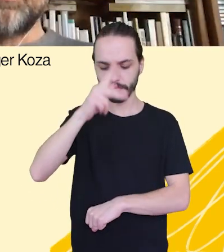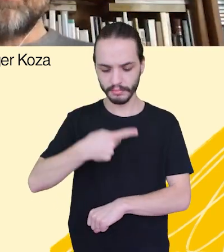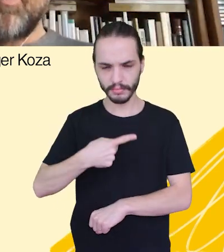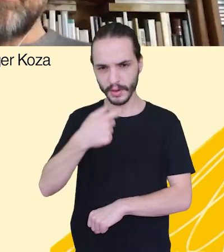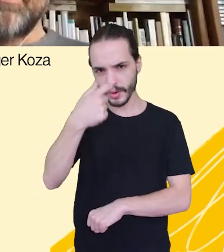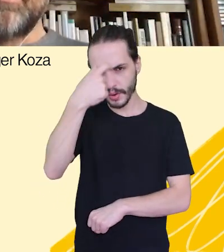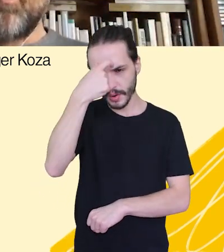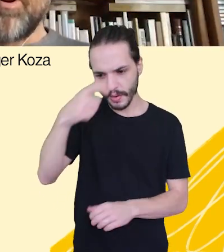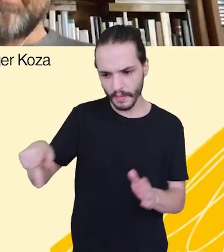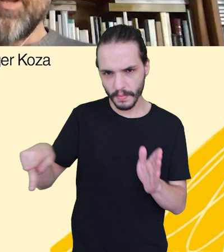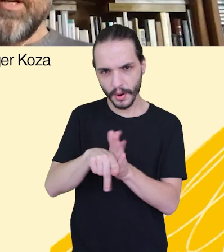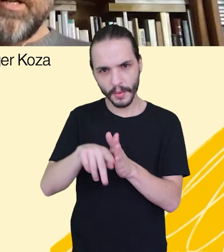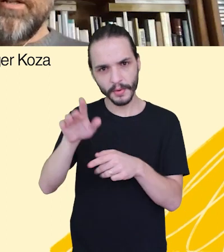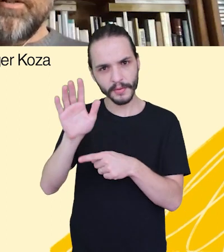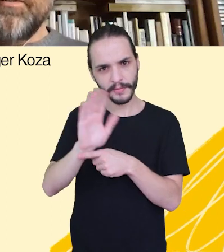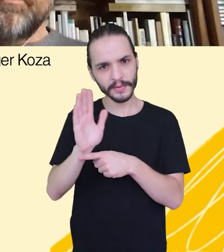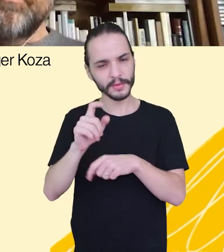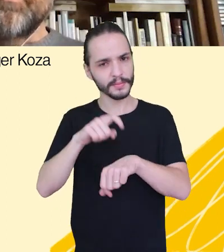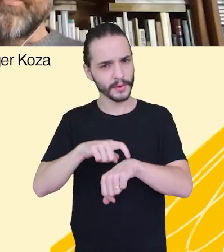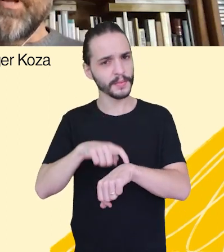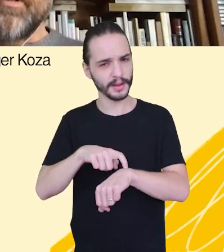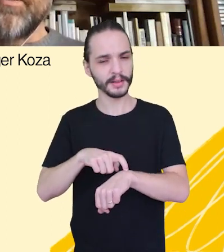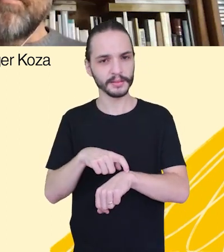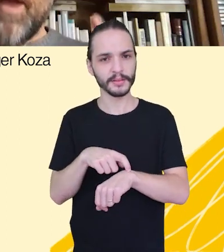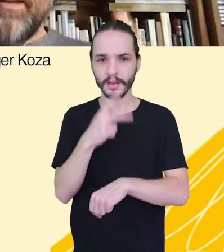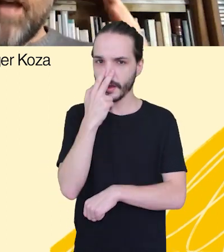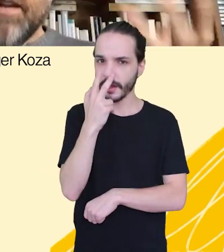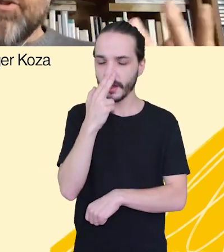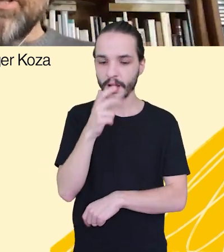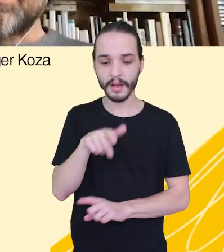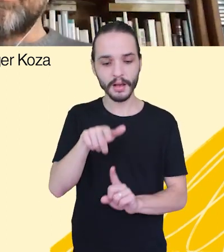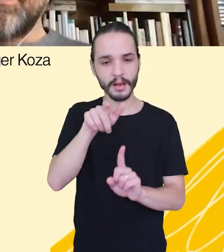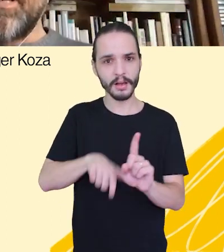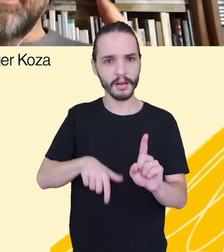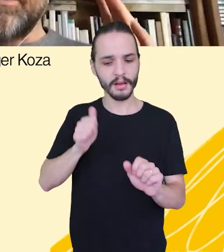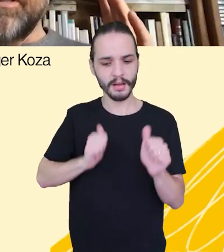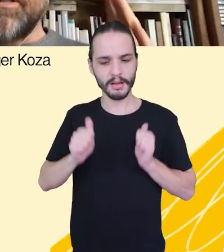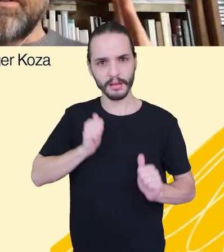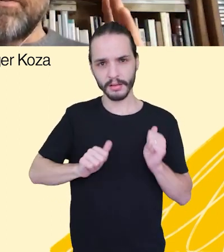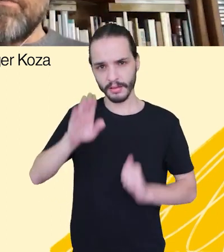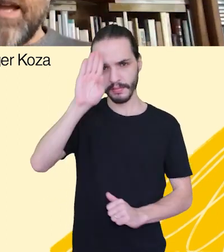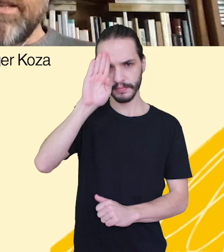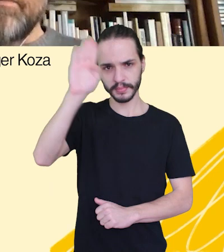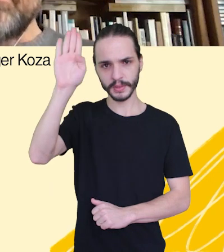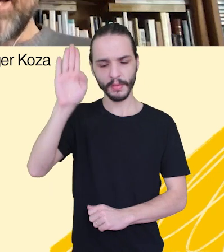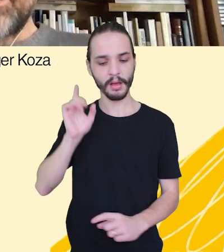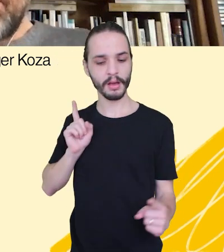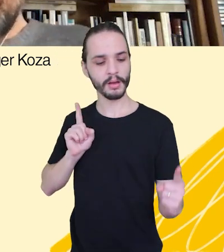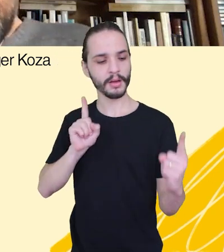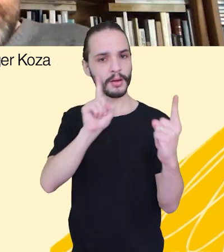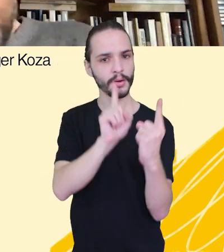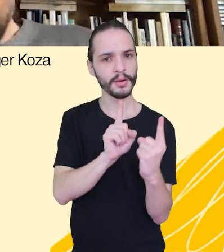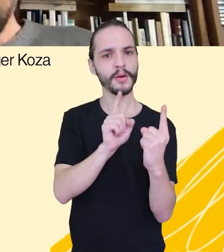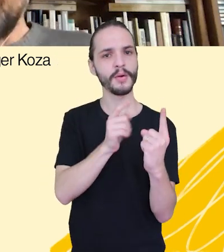Which is the moment where the main actress meets a man